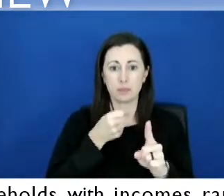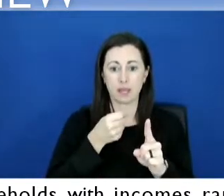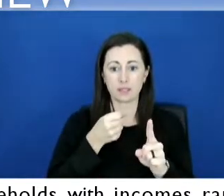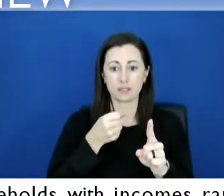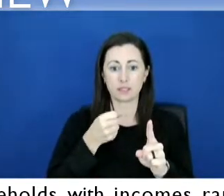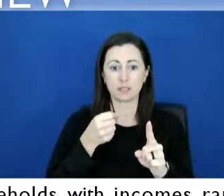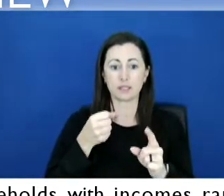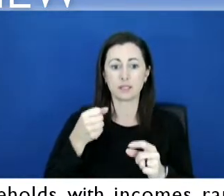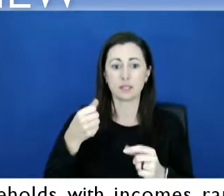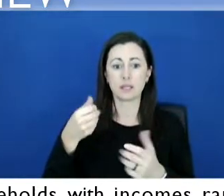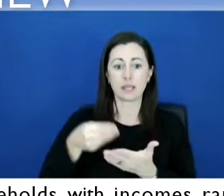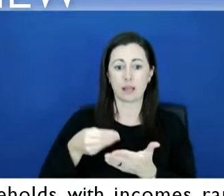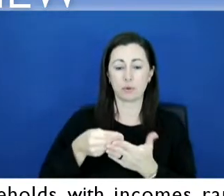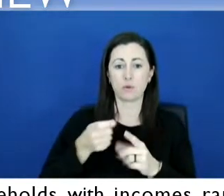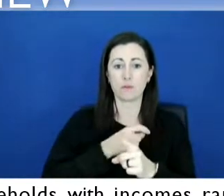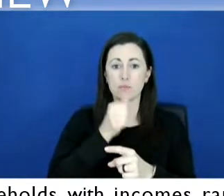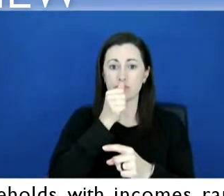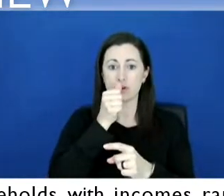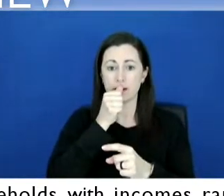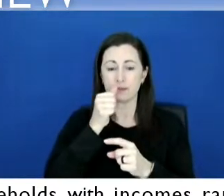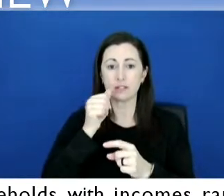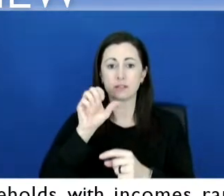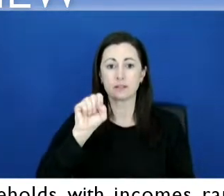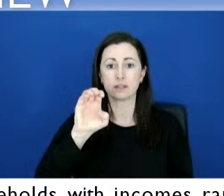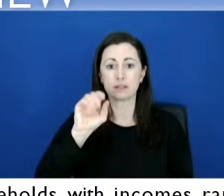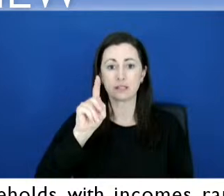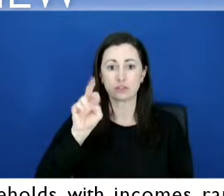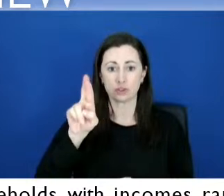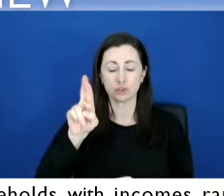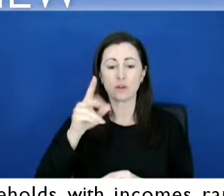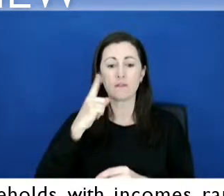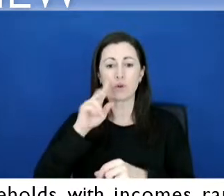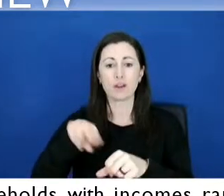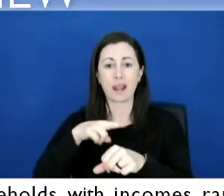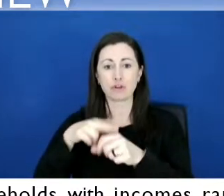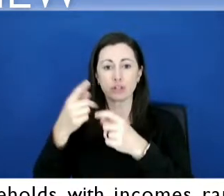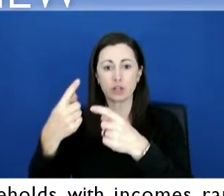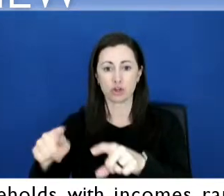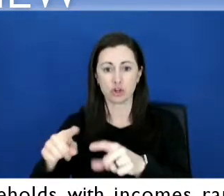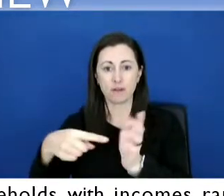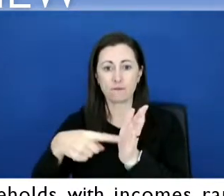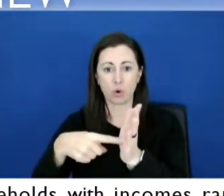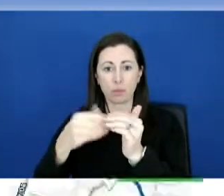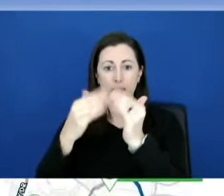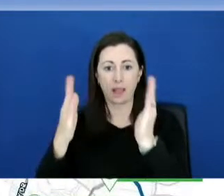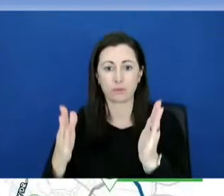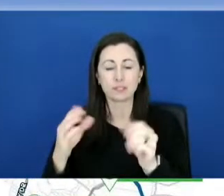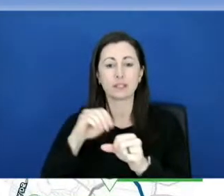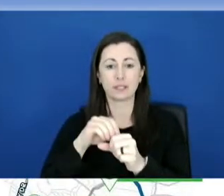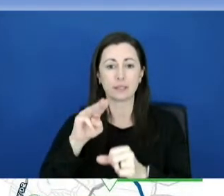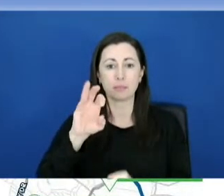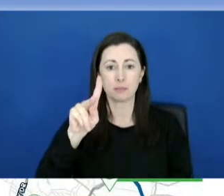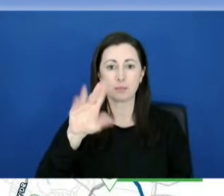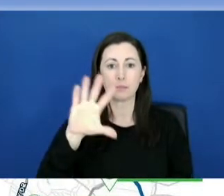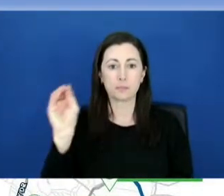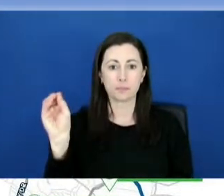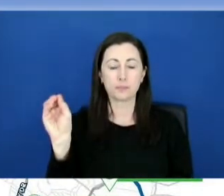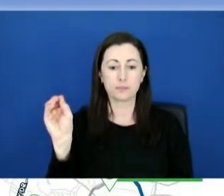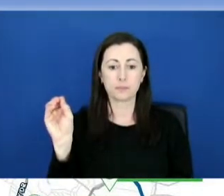DEPLOYING 125 MILLION OF SOCIAL IMPACT, EQUITY CAPITAL FROM THE